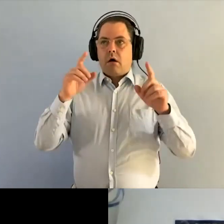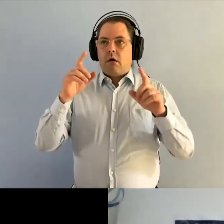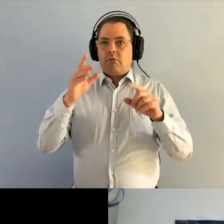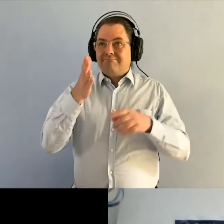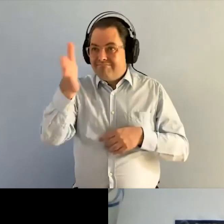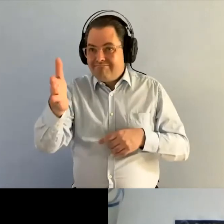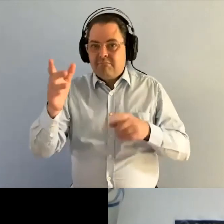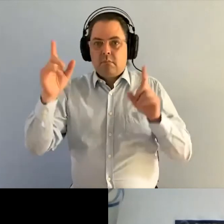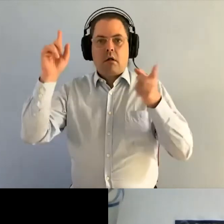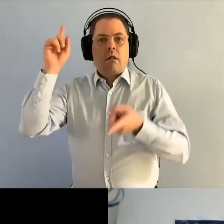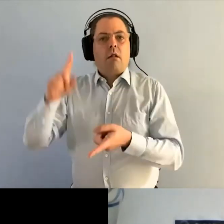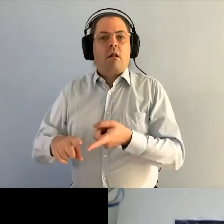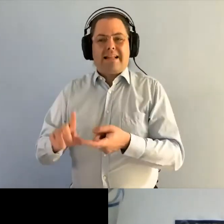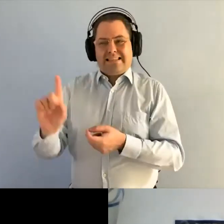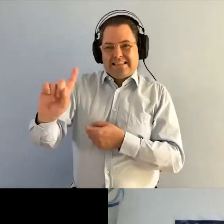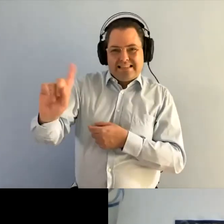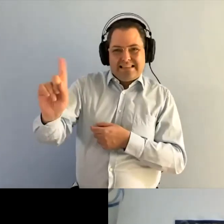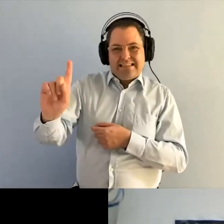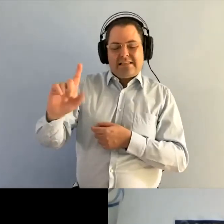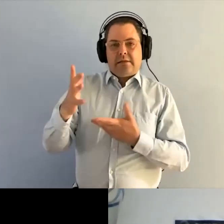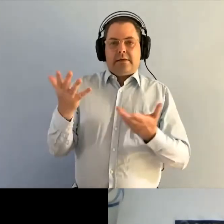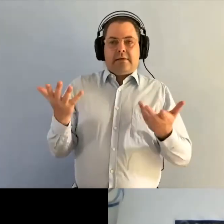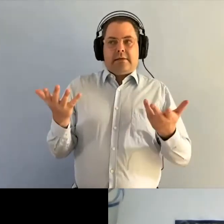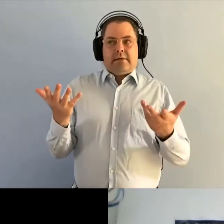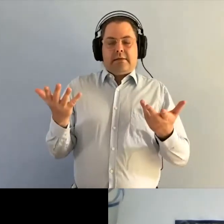by this COVID-19 due to the limited health services provided and